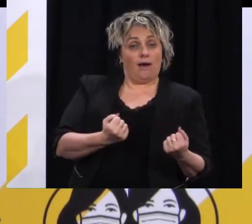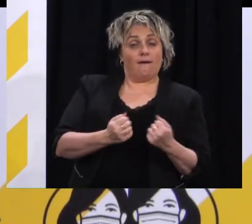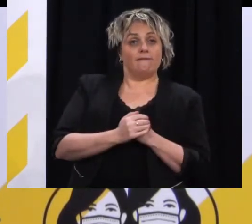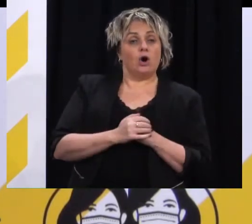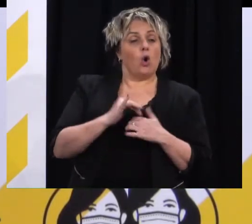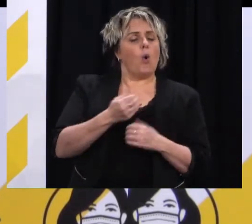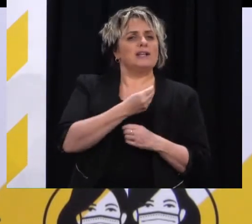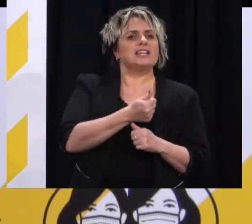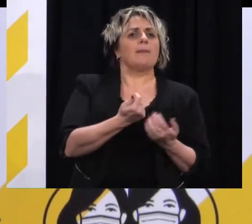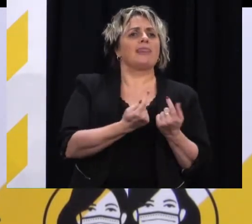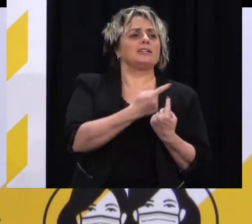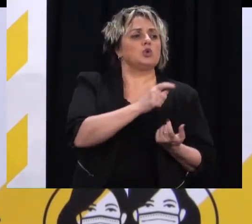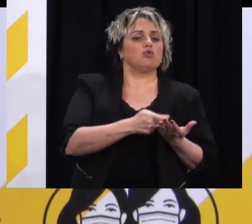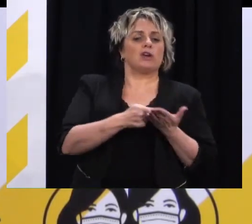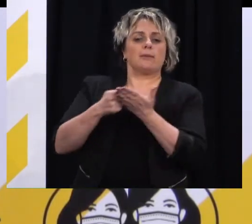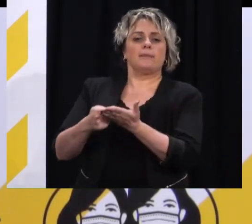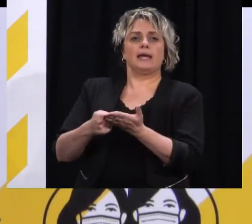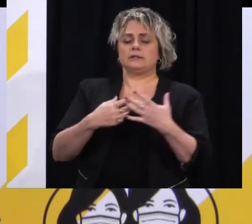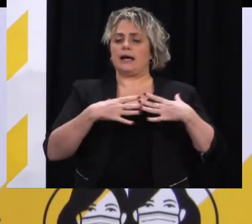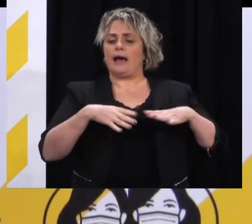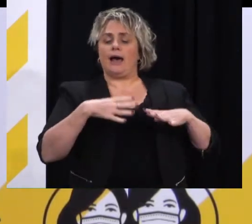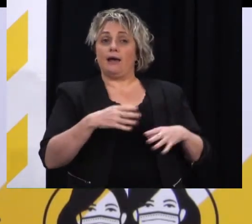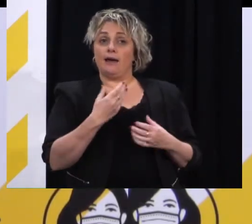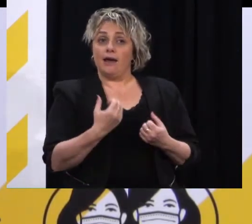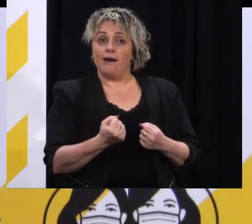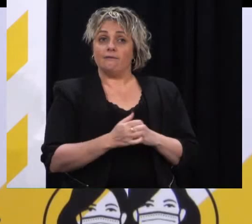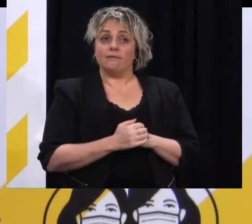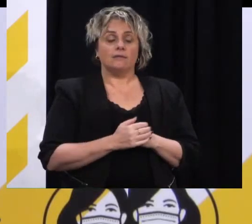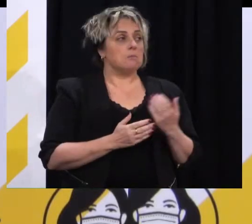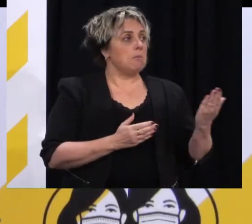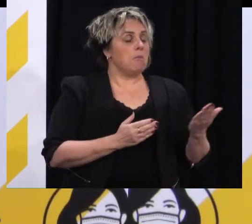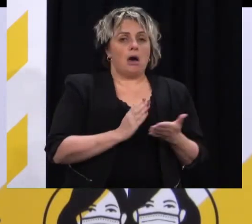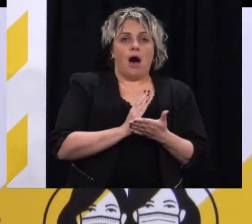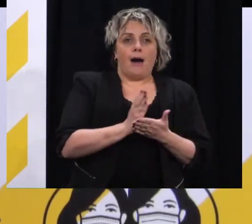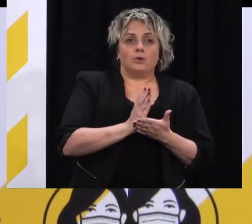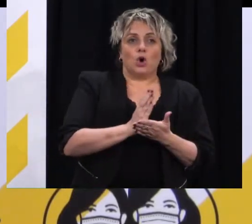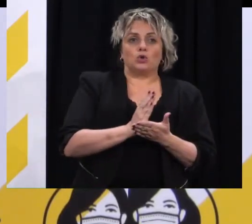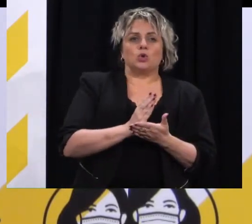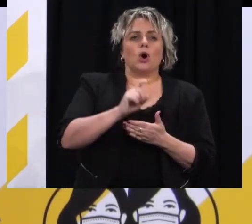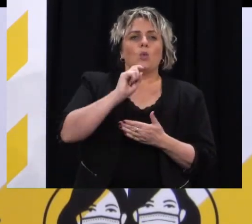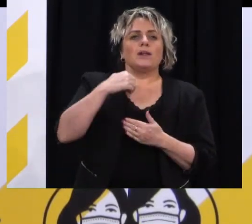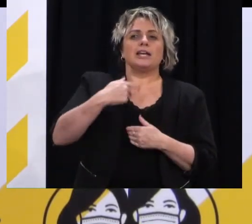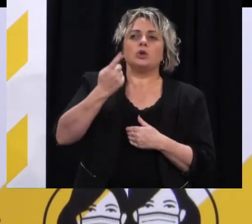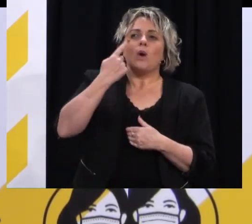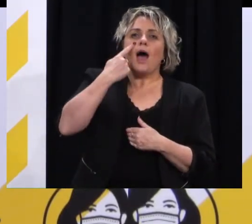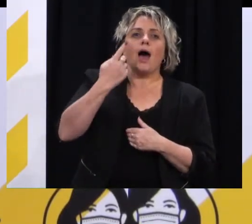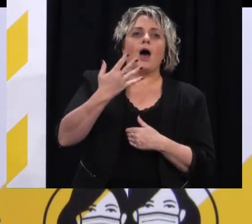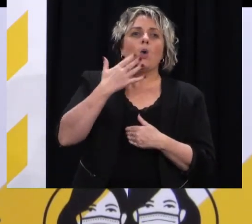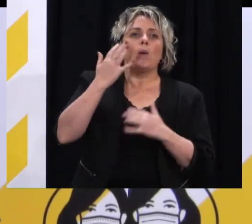parliament was at these escalated alert levels, has all of that been heeded in the preparations for today or is